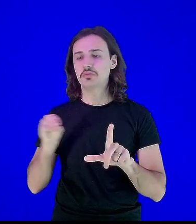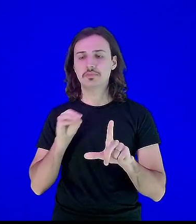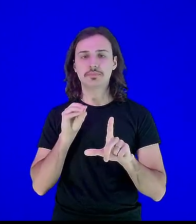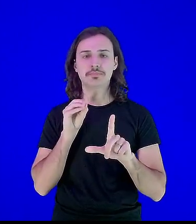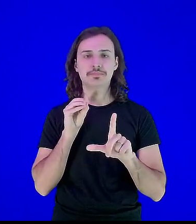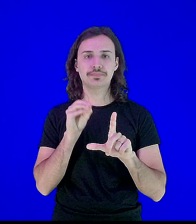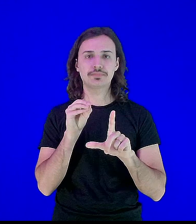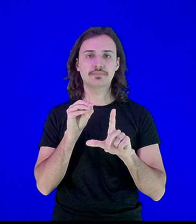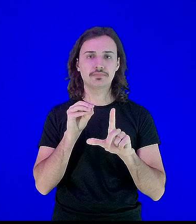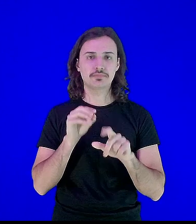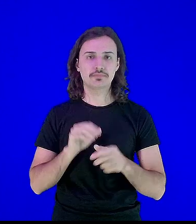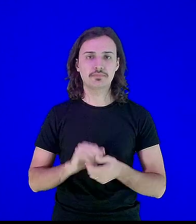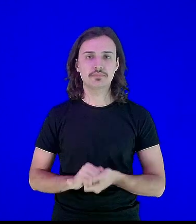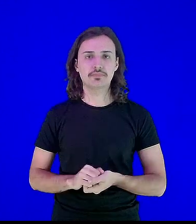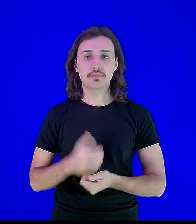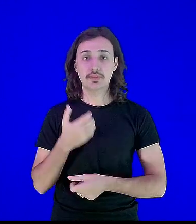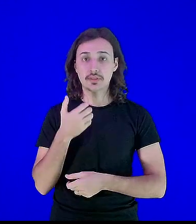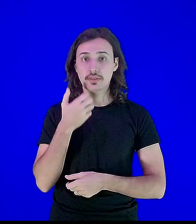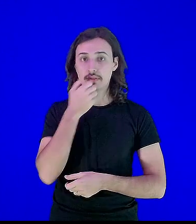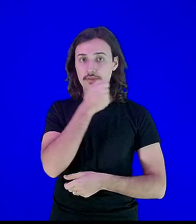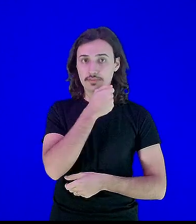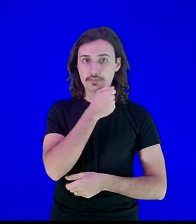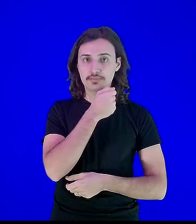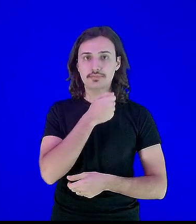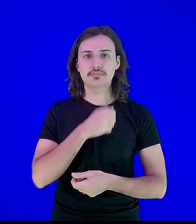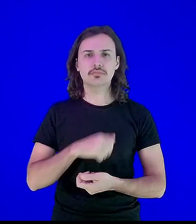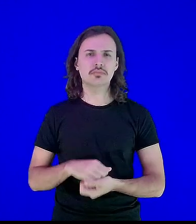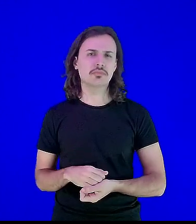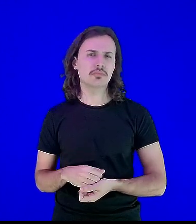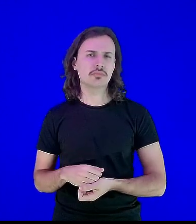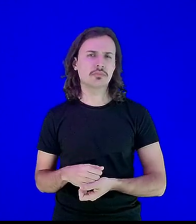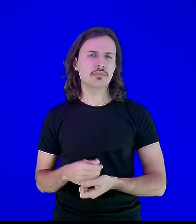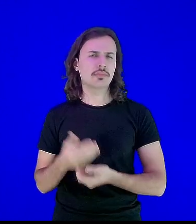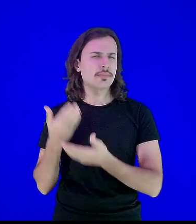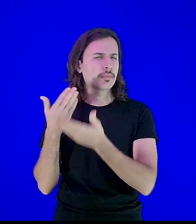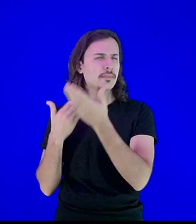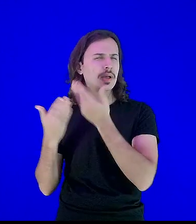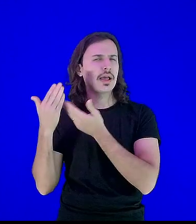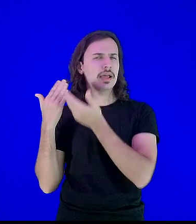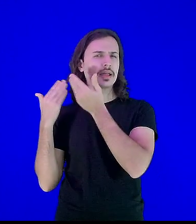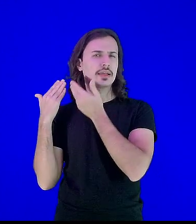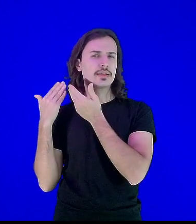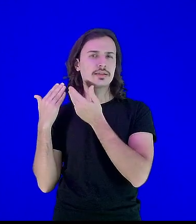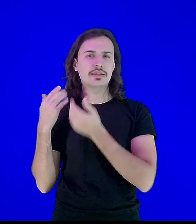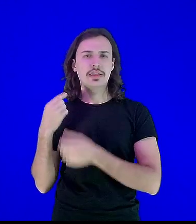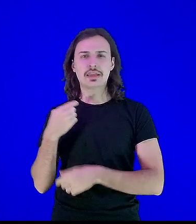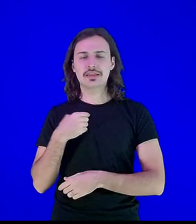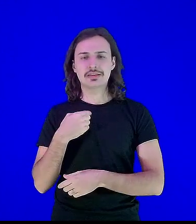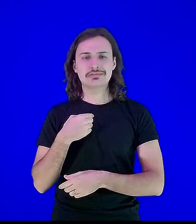back then, I wasn't aware of how to use reactivity systems